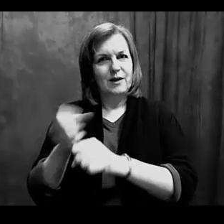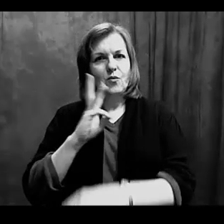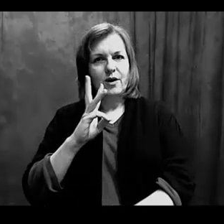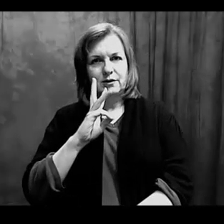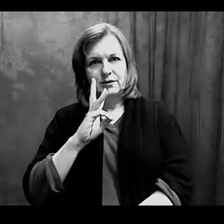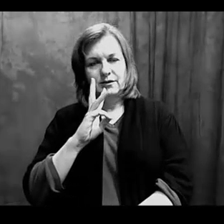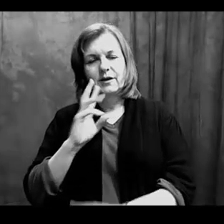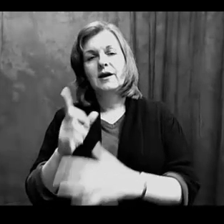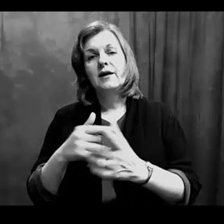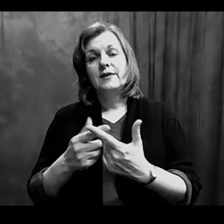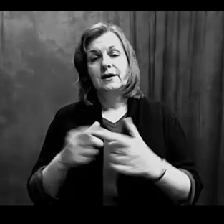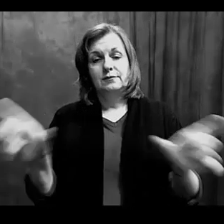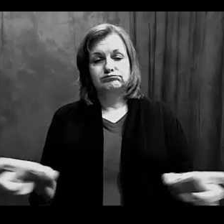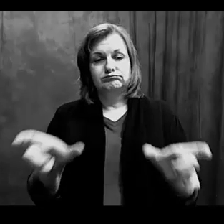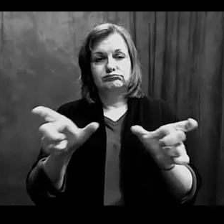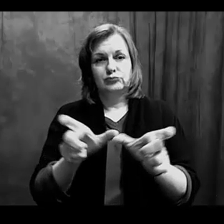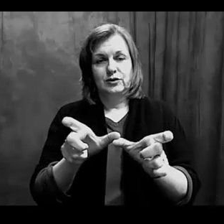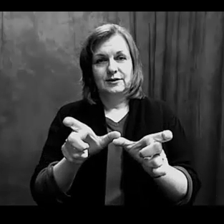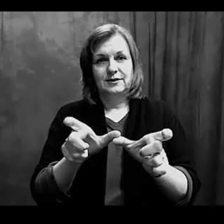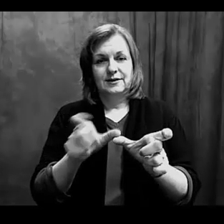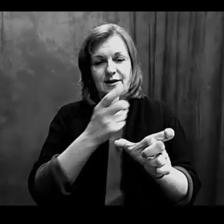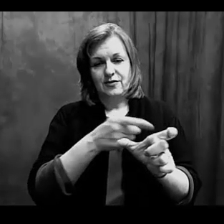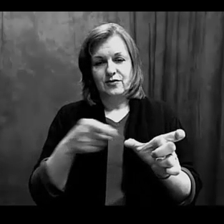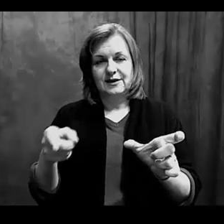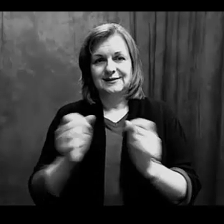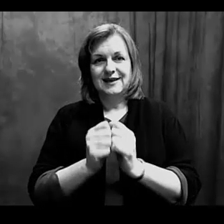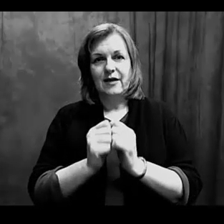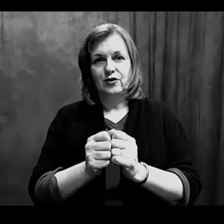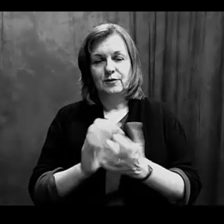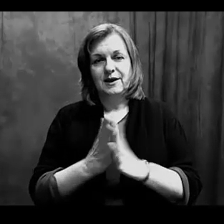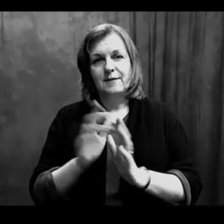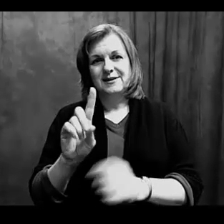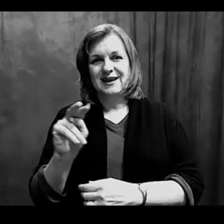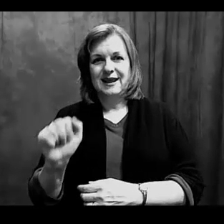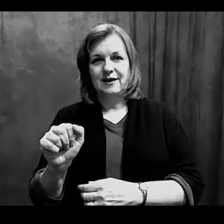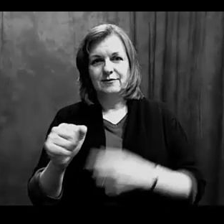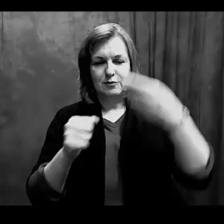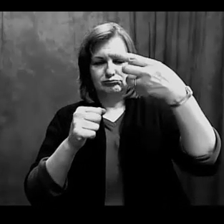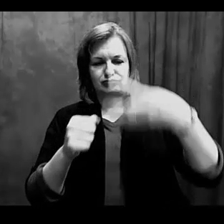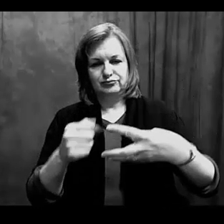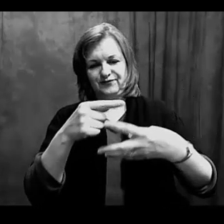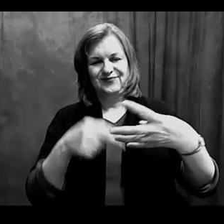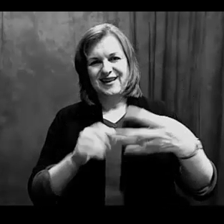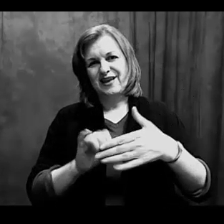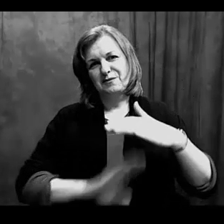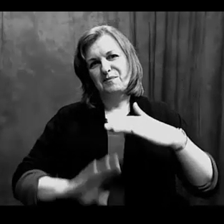I wilI show you why it later on and we also look at them as having a very significant role